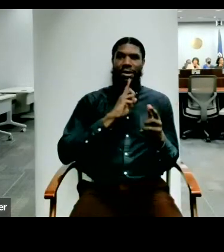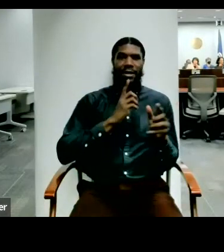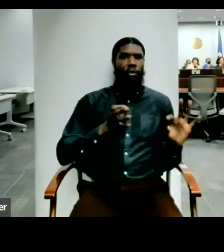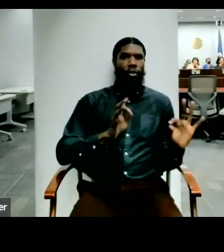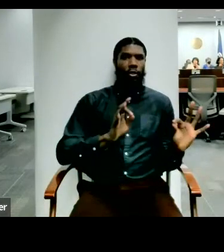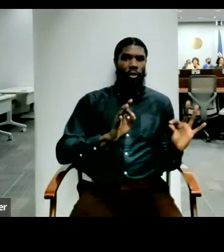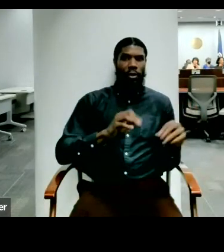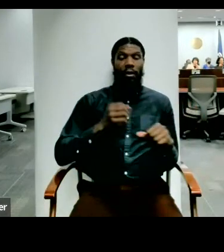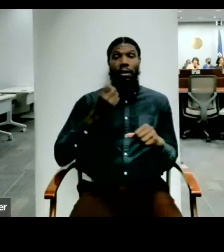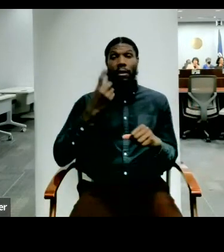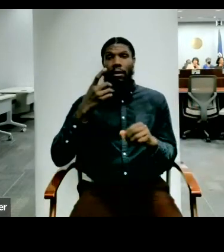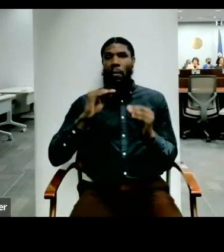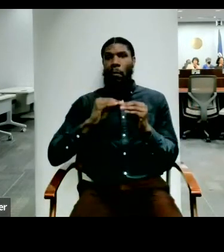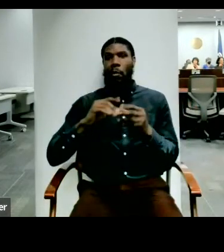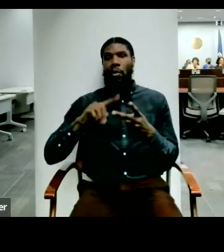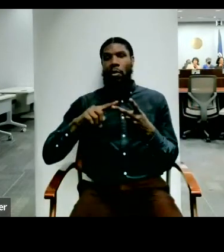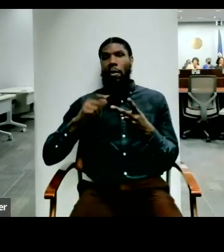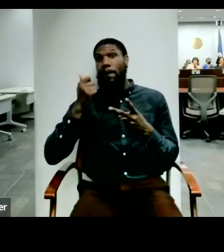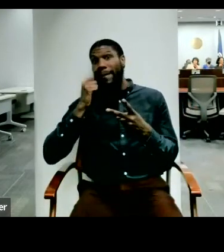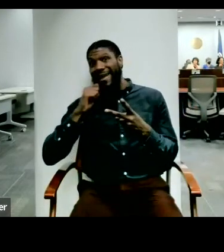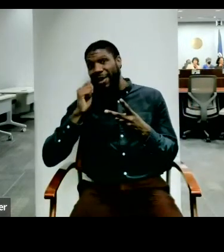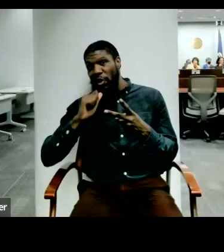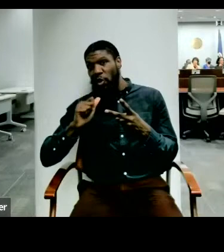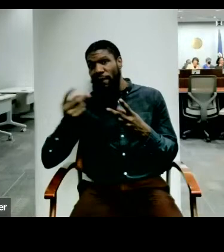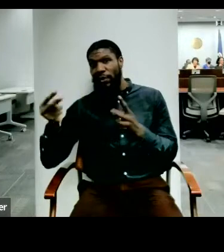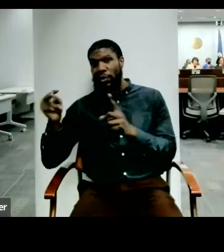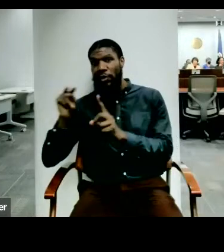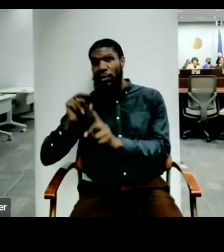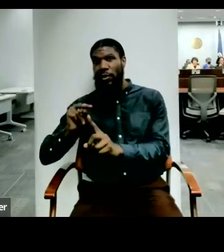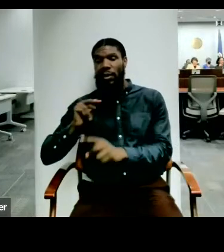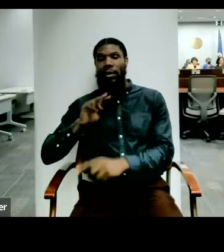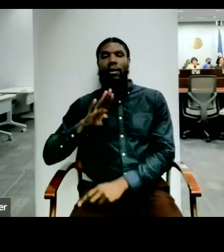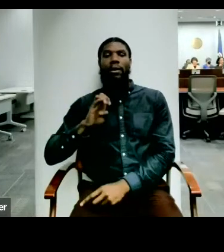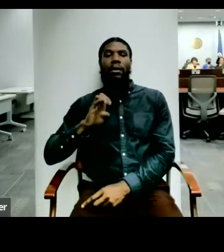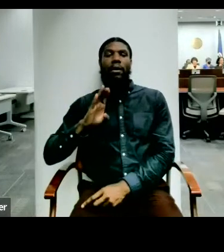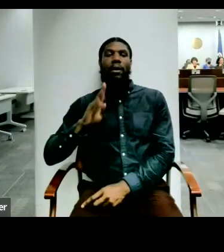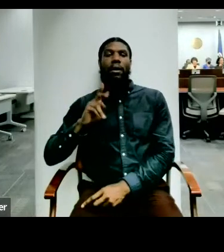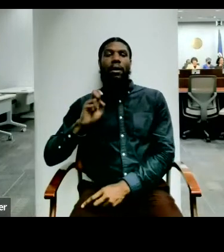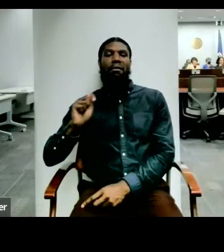So on 0 the more practical side, Becket has represented numerous clients who